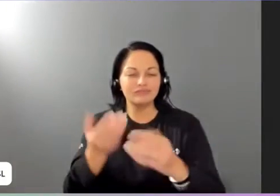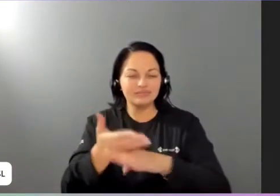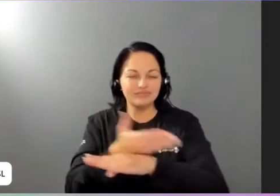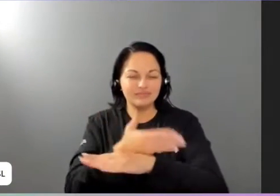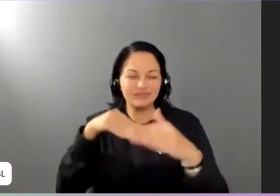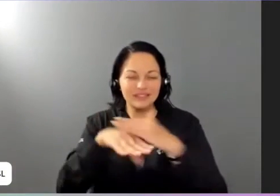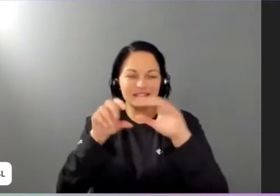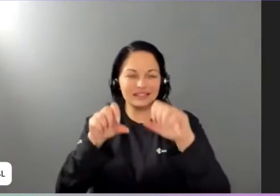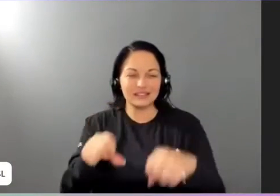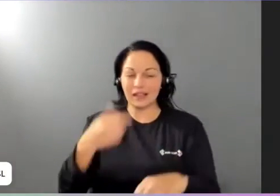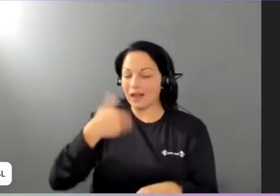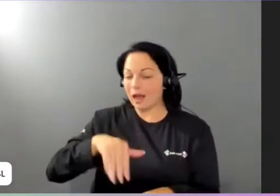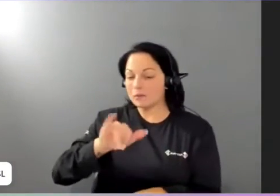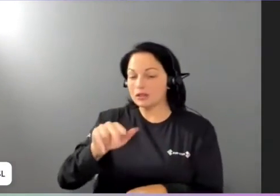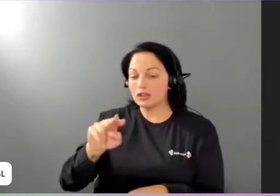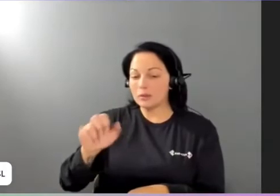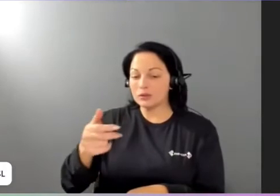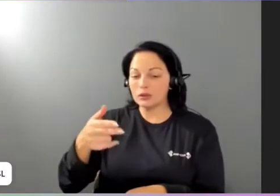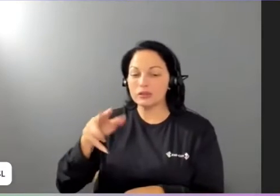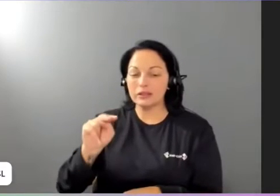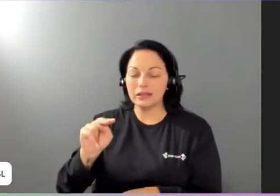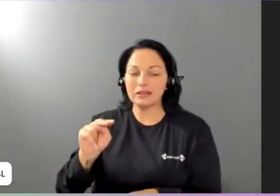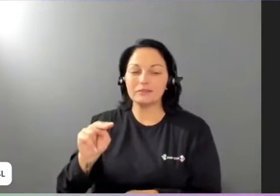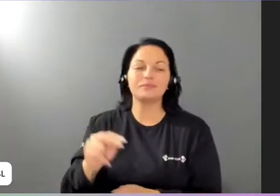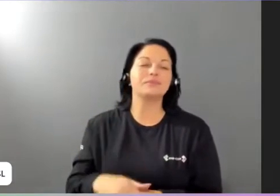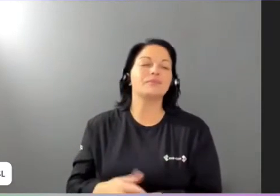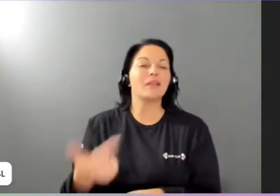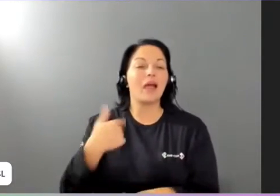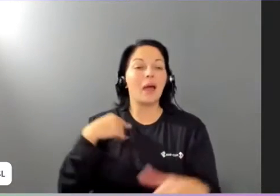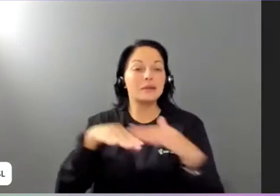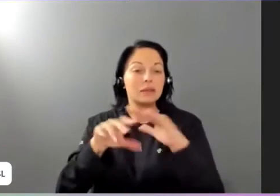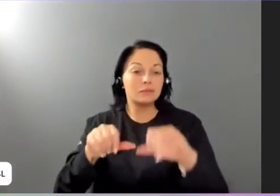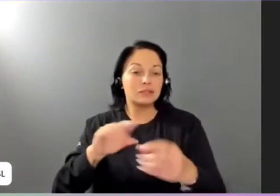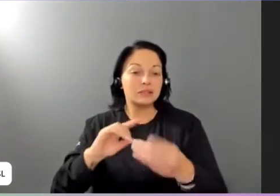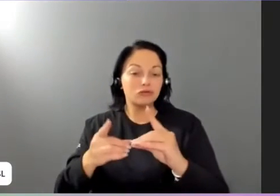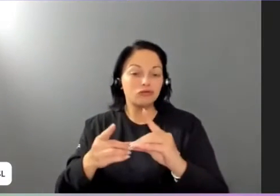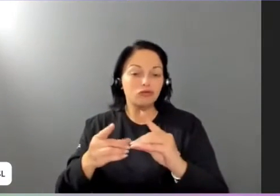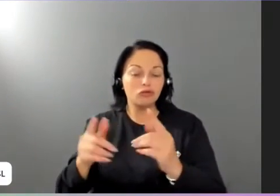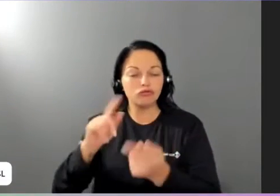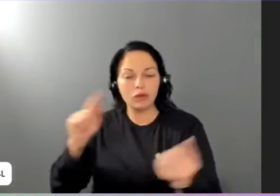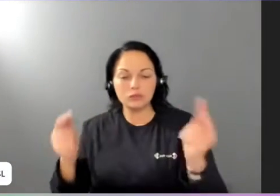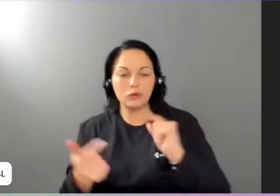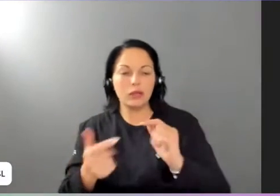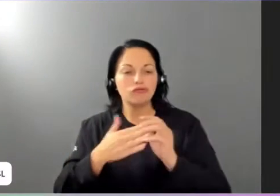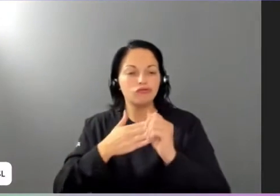love working in maturity models to drive progress in all kinds of organizations, accessibility. on I'm James